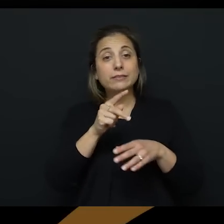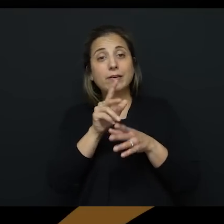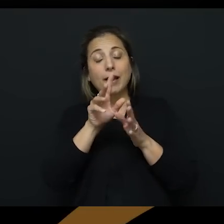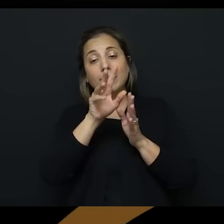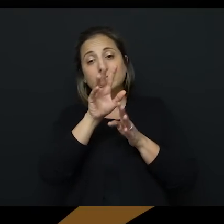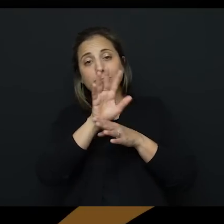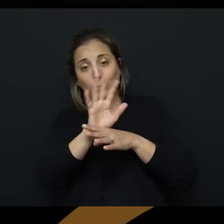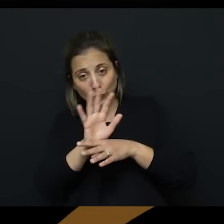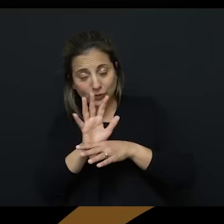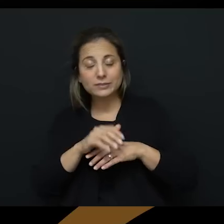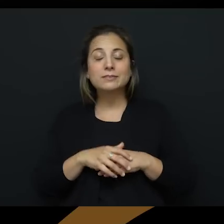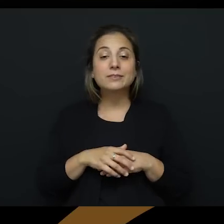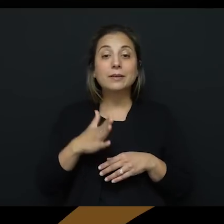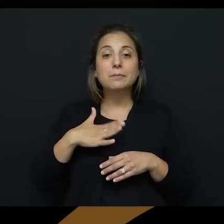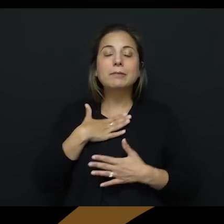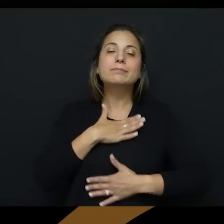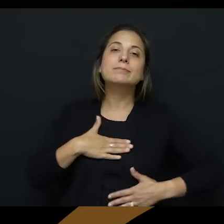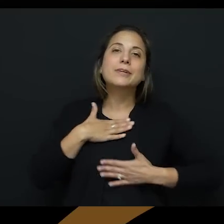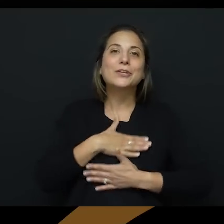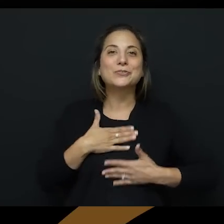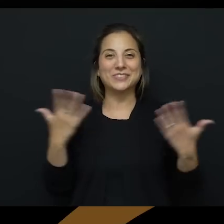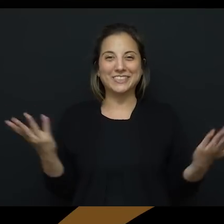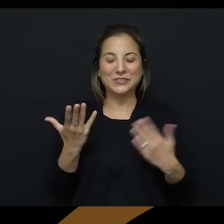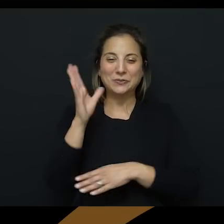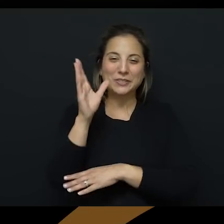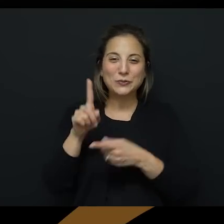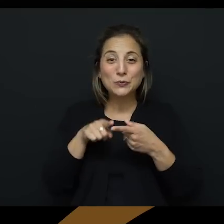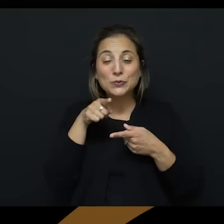And it is my pleasure to be speaking to you at this